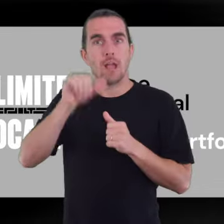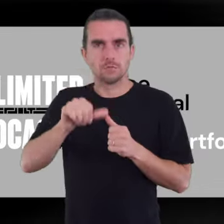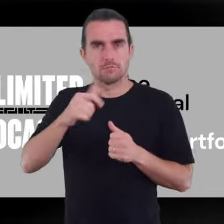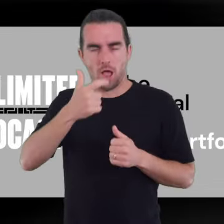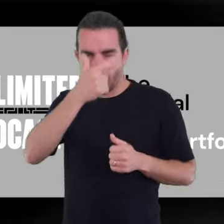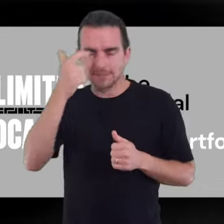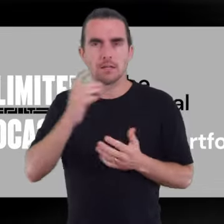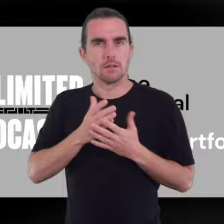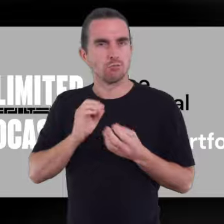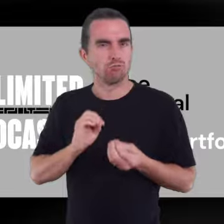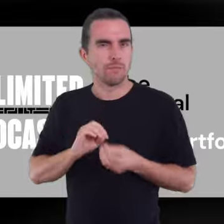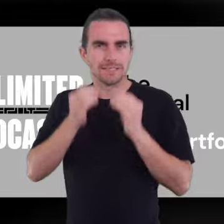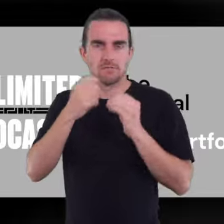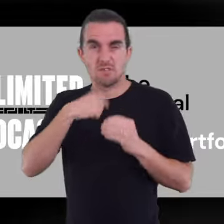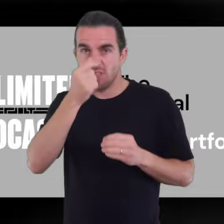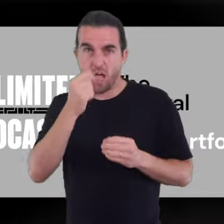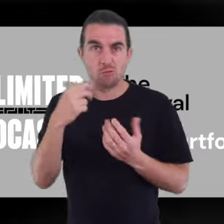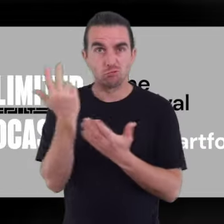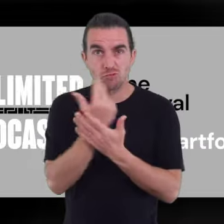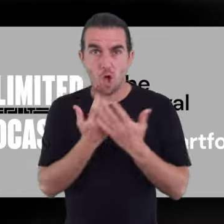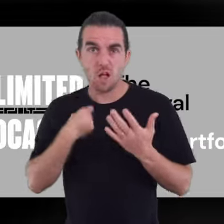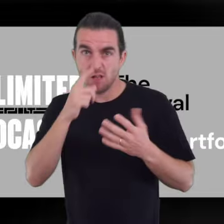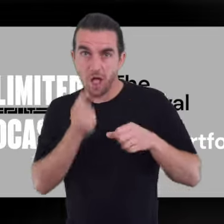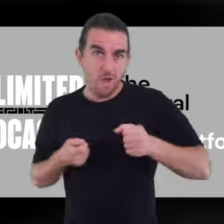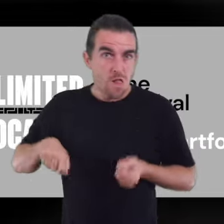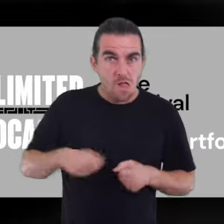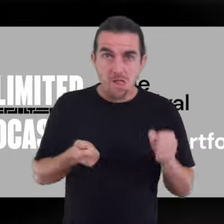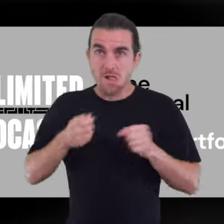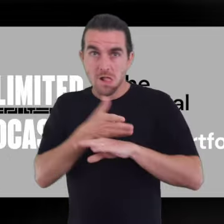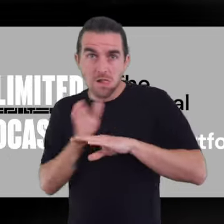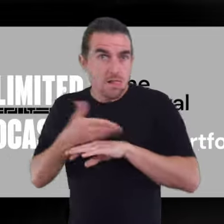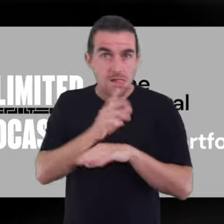as in I can draw with it. I can move freely, that is joyful. That is interesting.